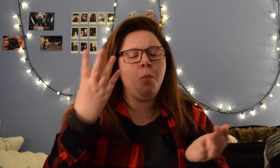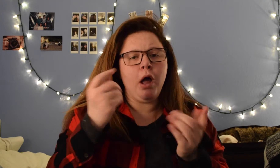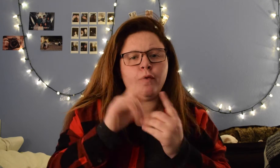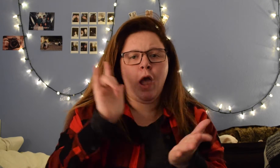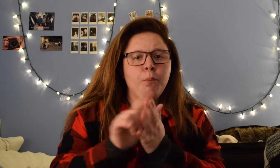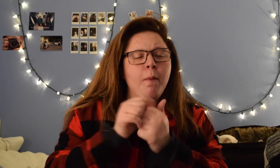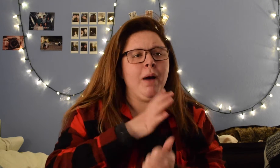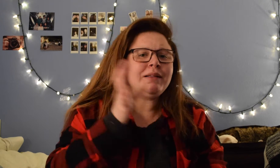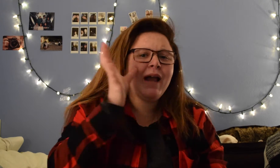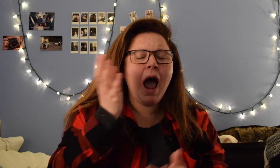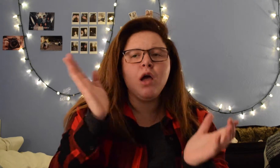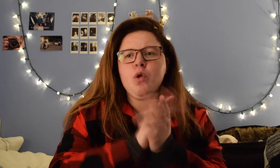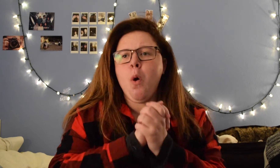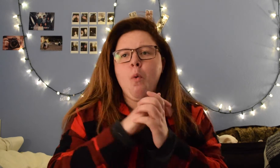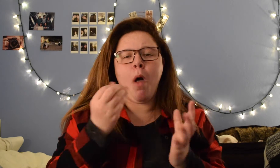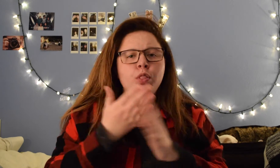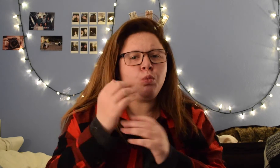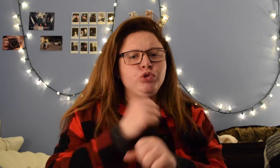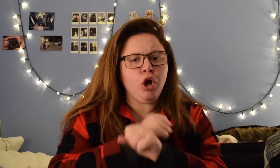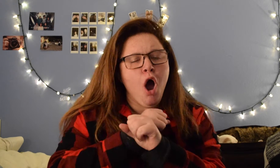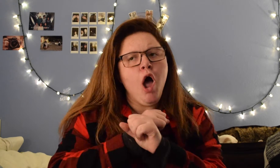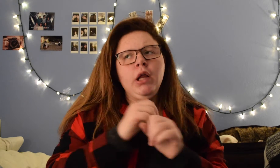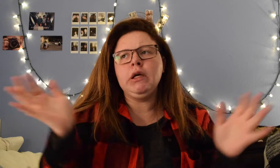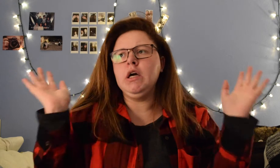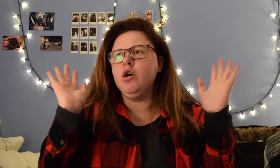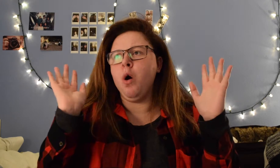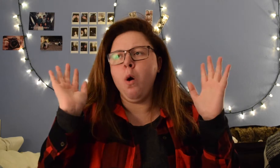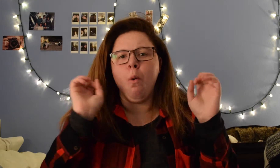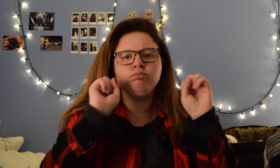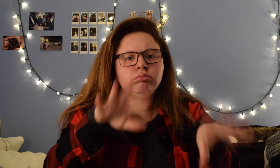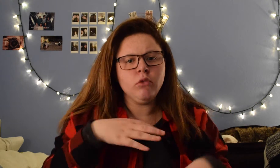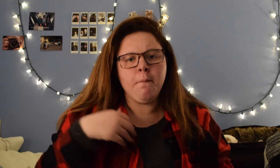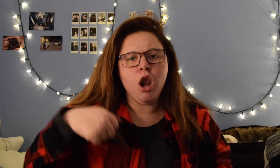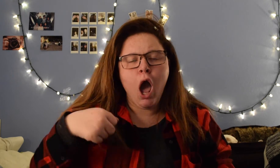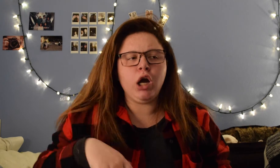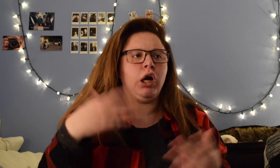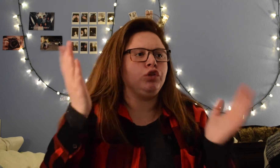I went to the airport with my dad. We got through security and checked in our luggages